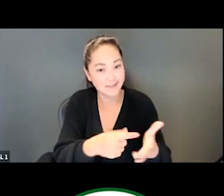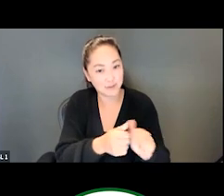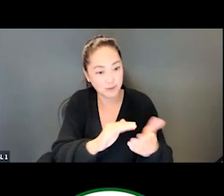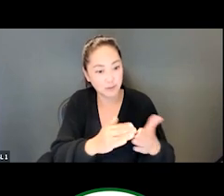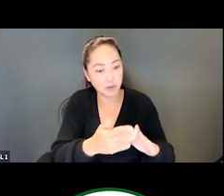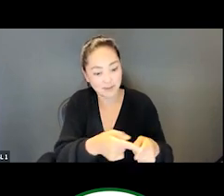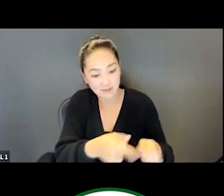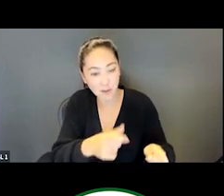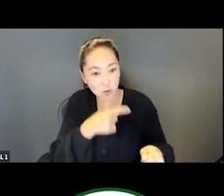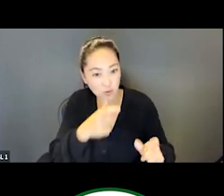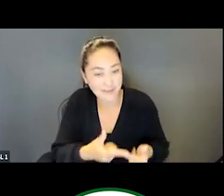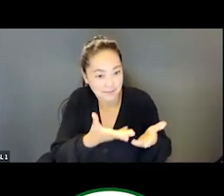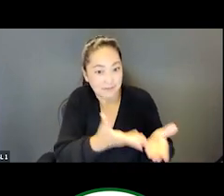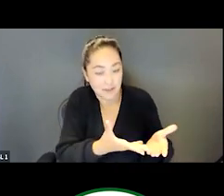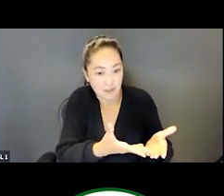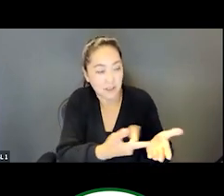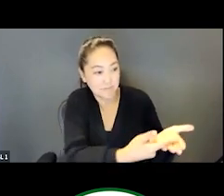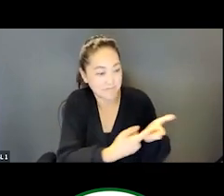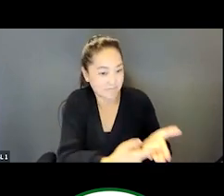gaps but more importantly having equipment.